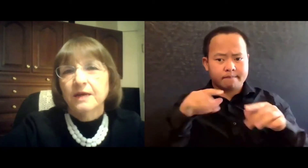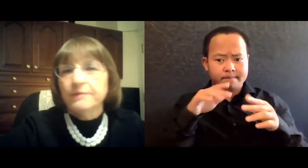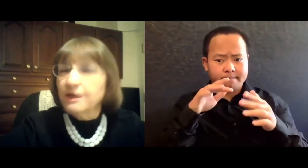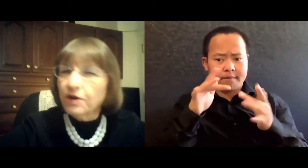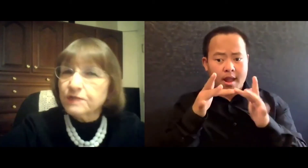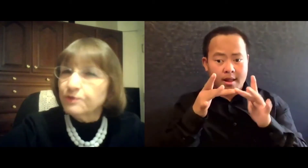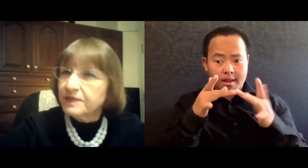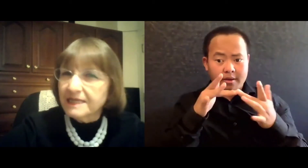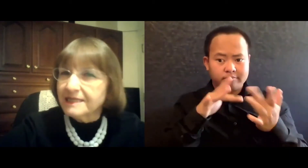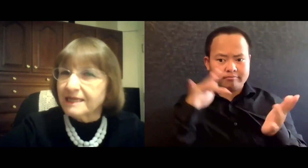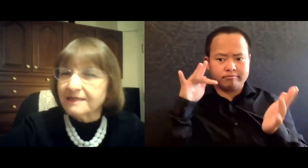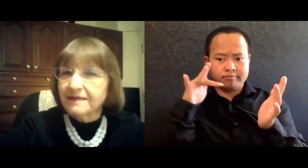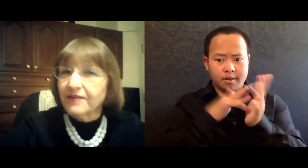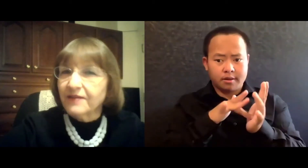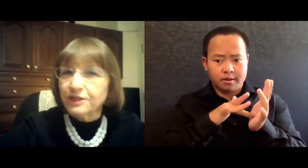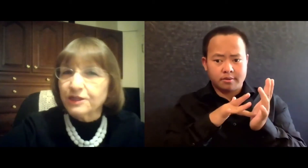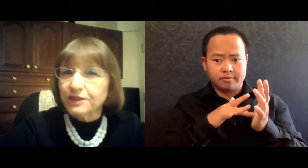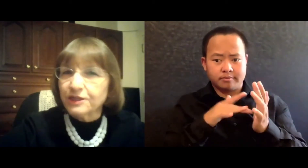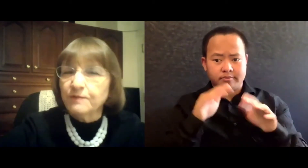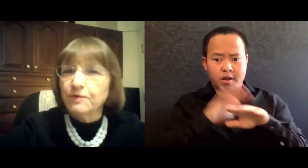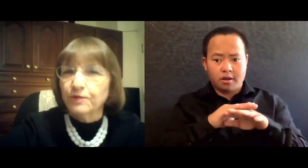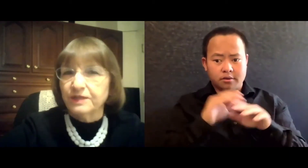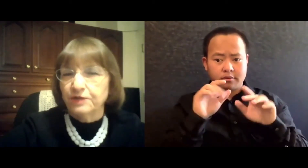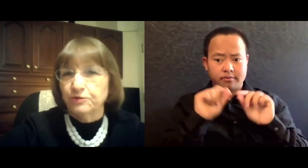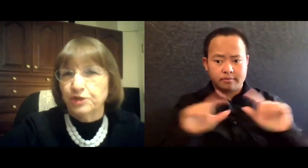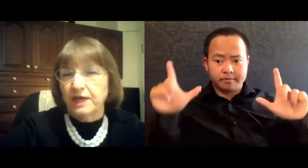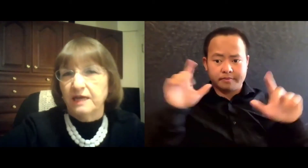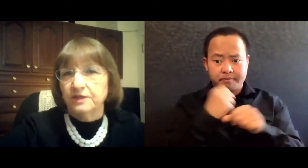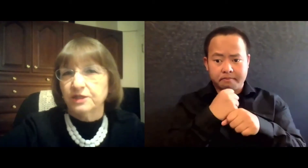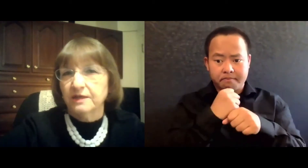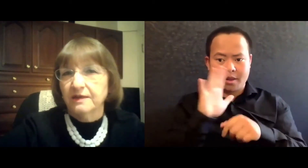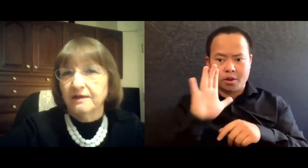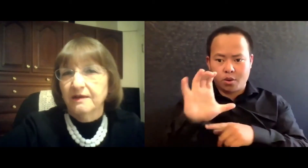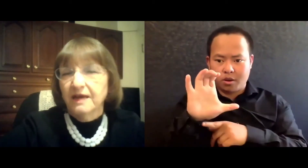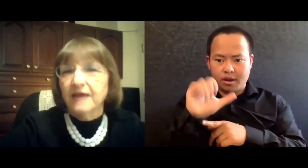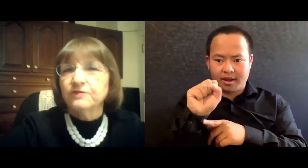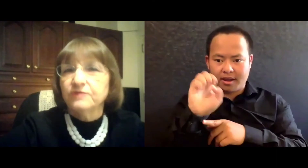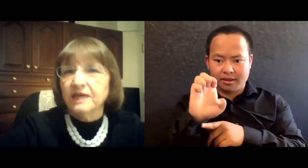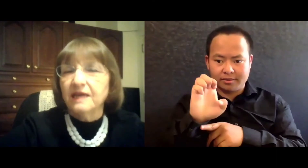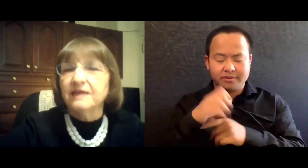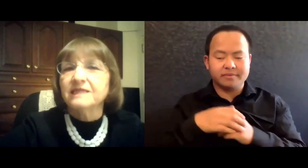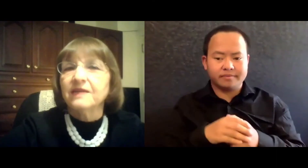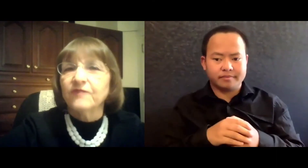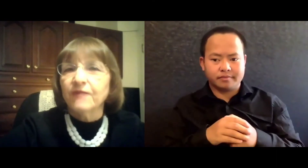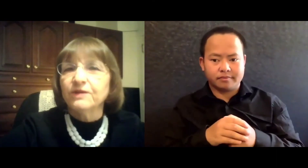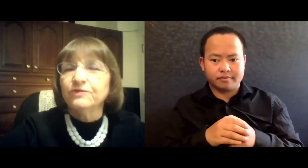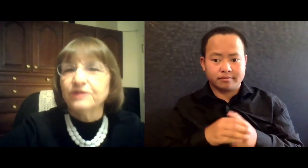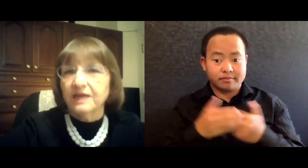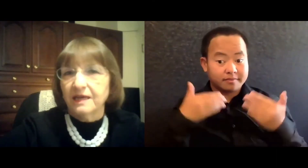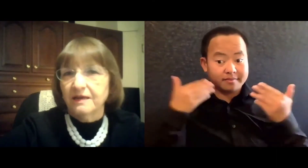because what is it that you might be wanting to change? And today is a very good day